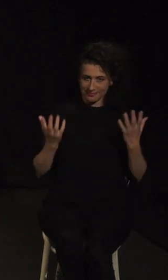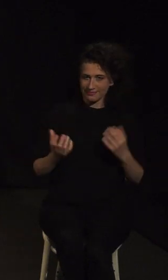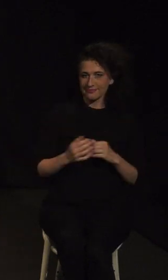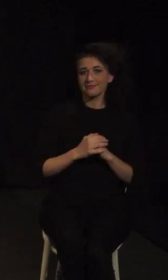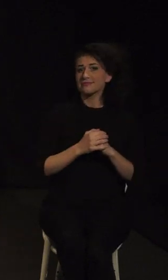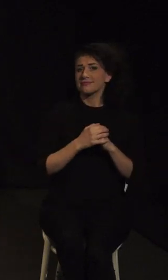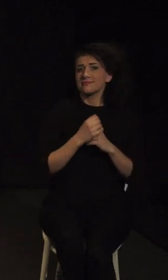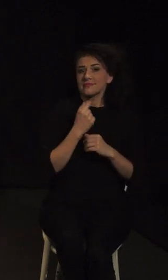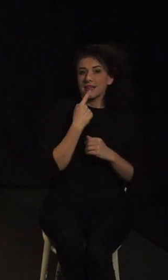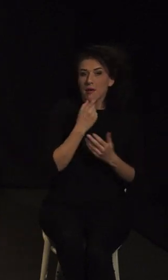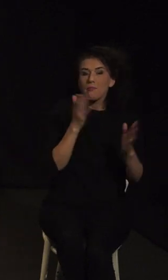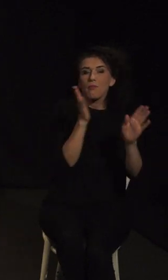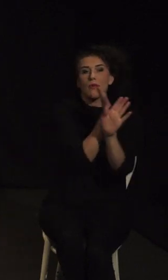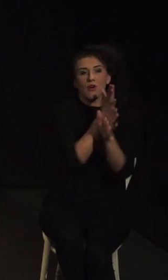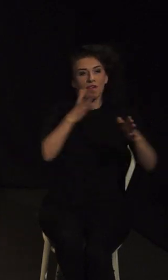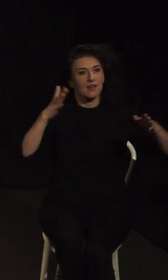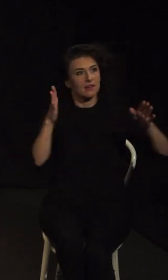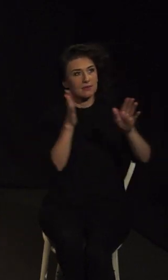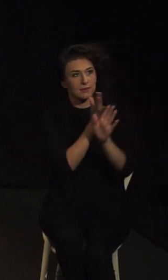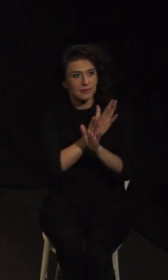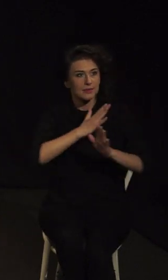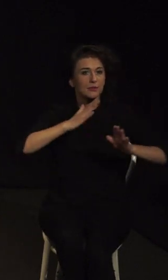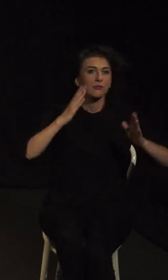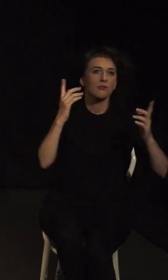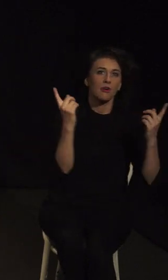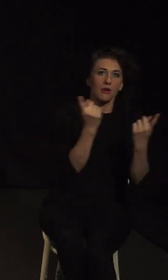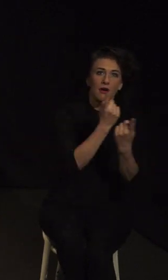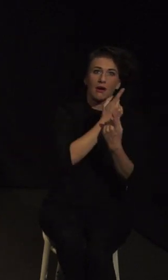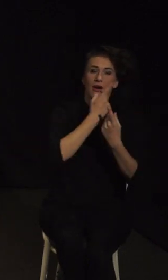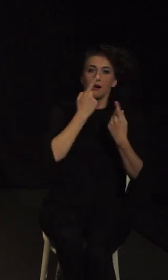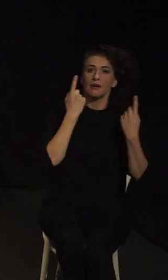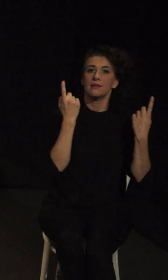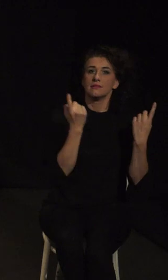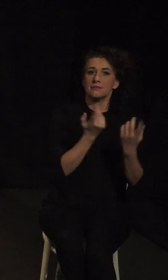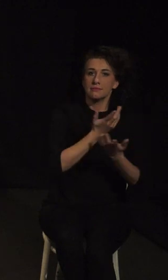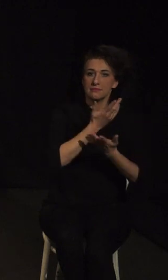while the aroma saturates the air.